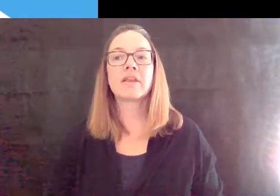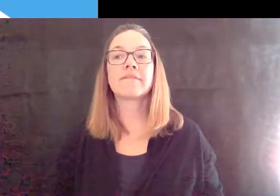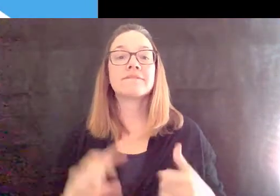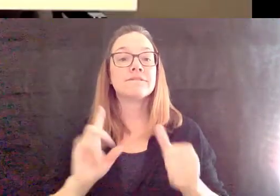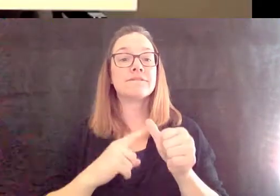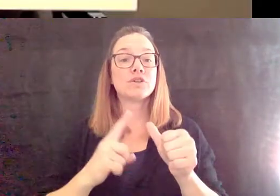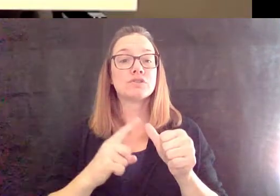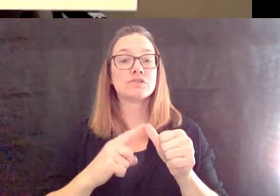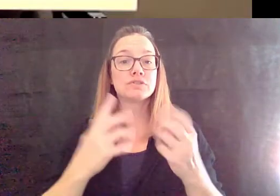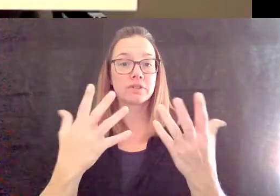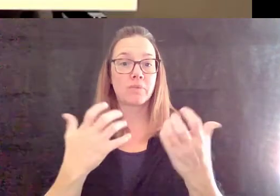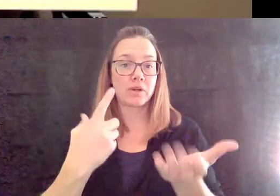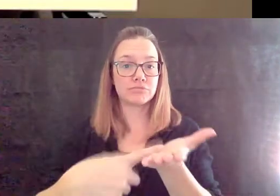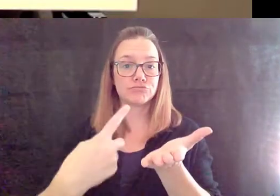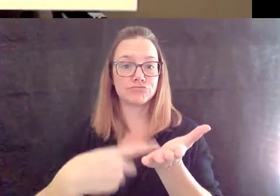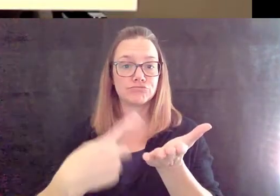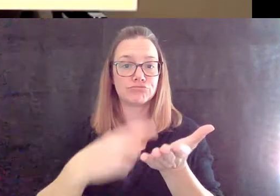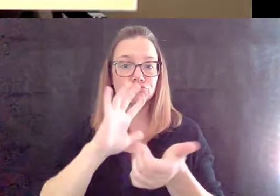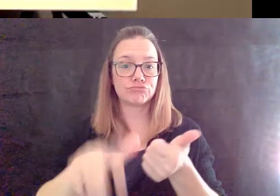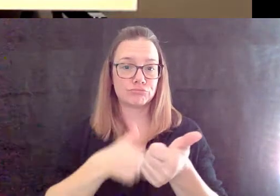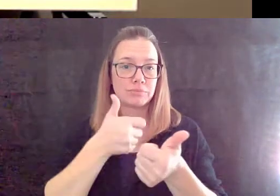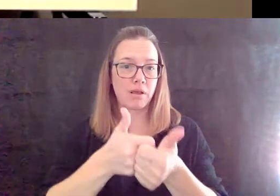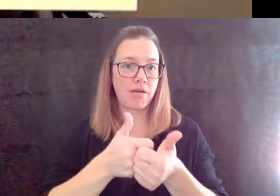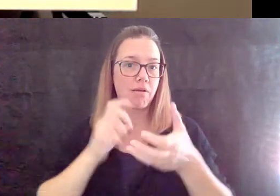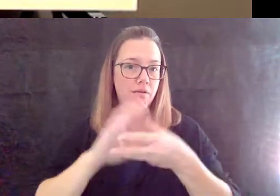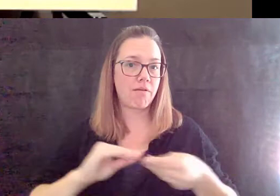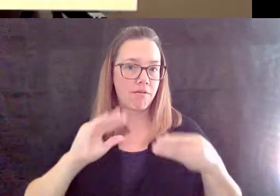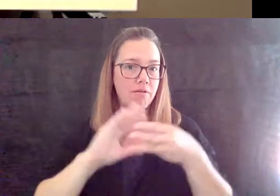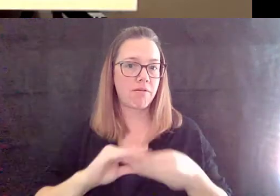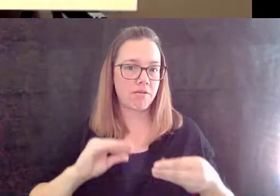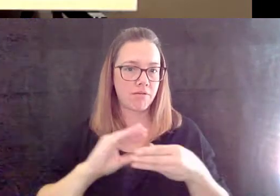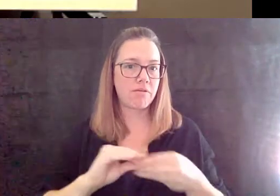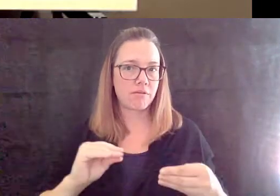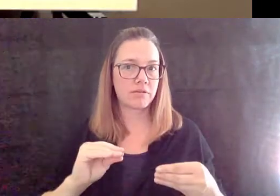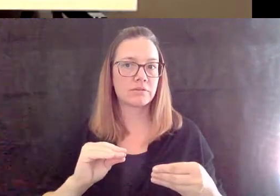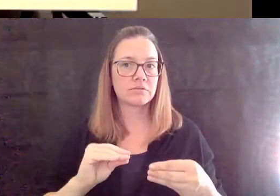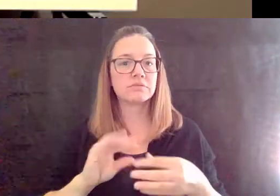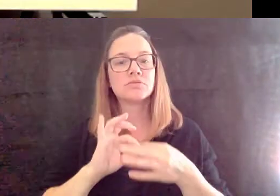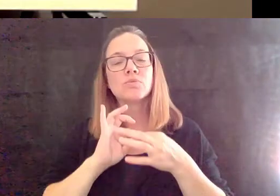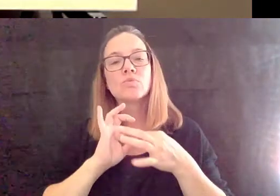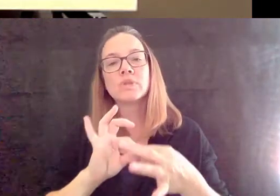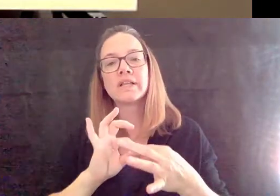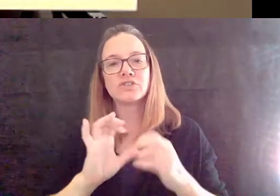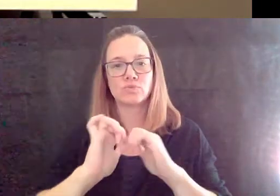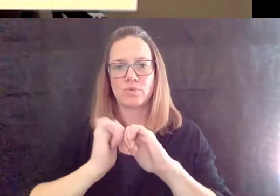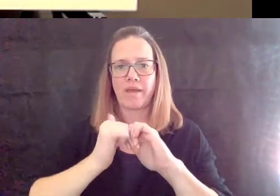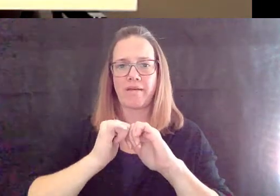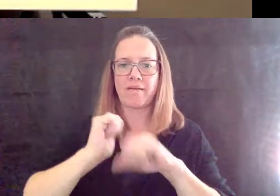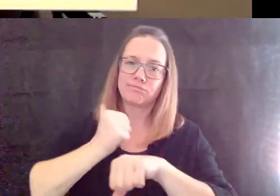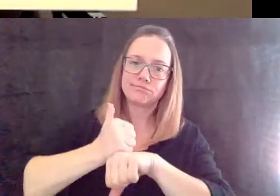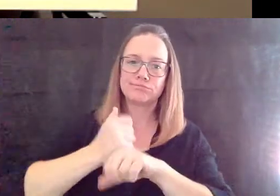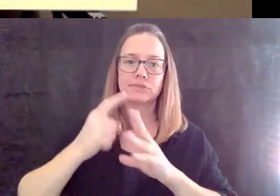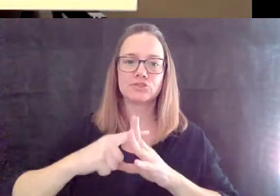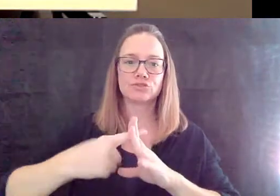So first, I want to start with a little bit of the backstory here in terms of how we got started.